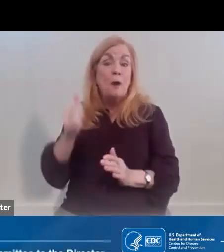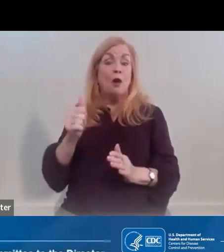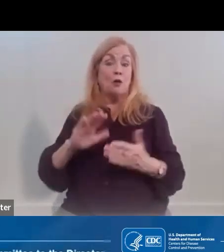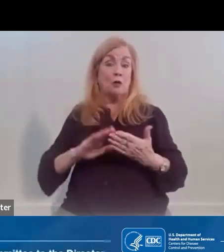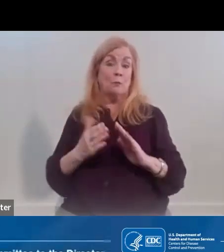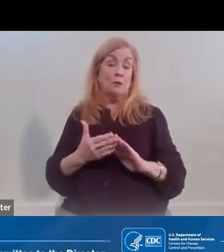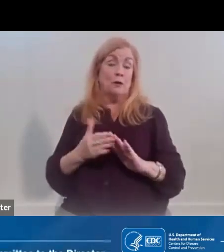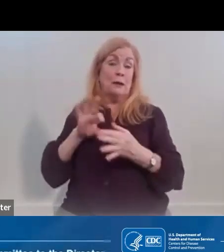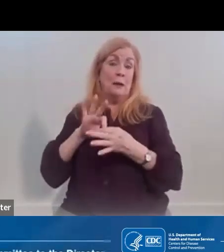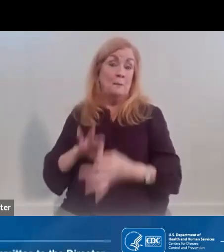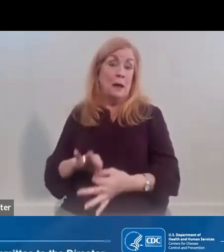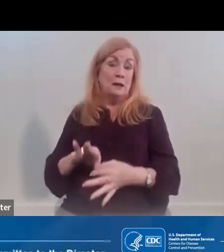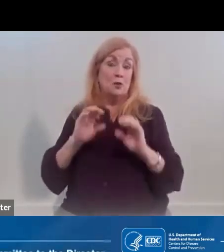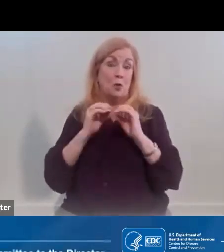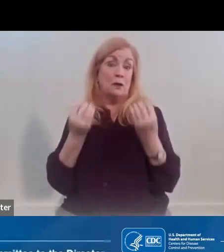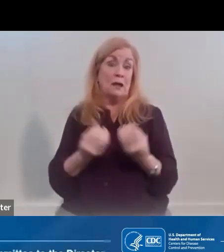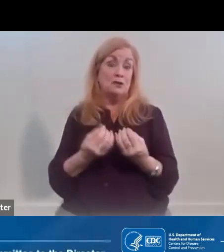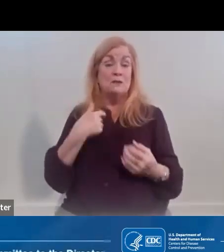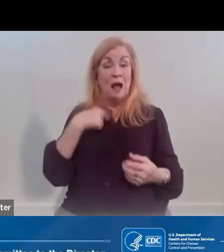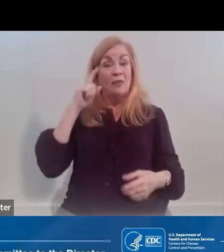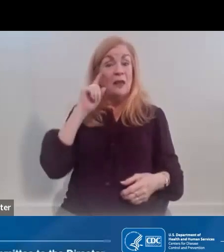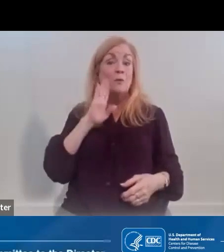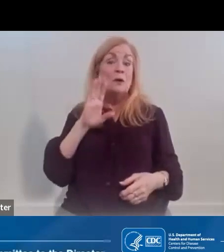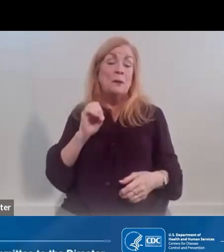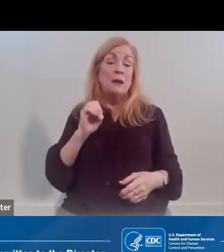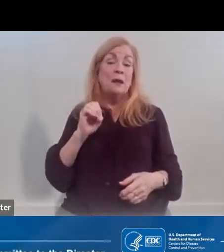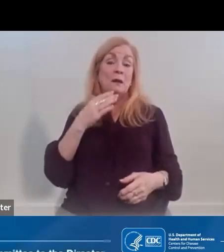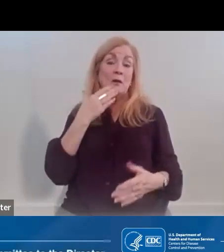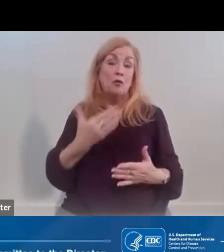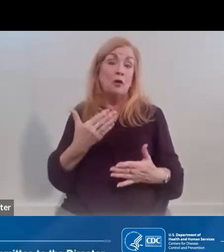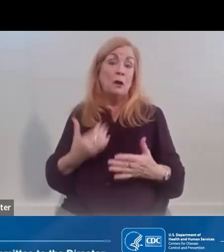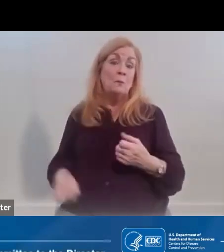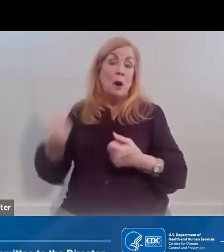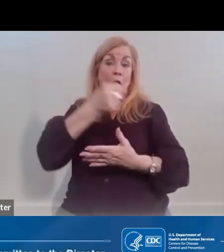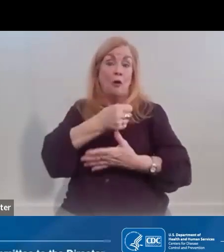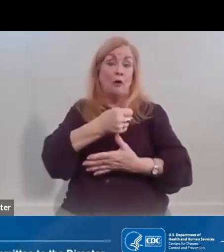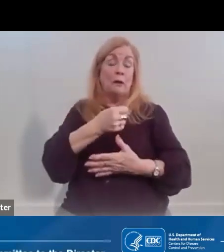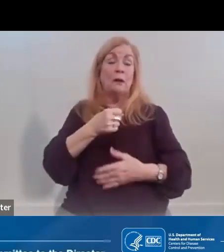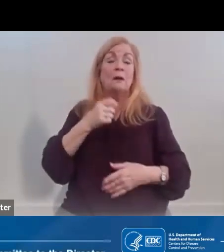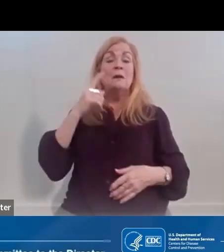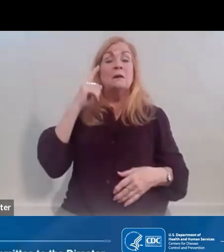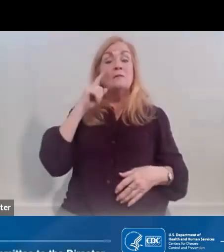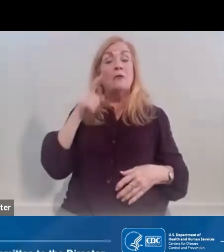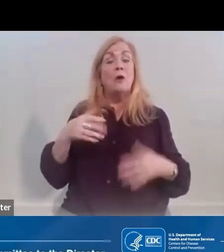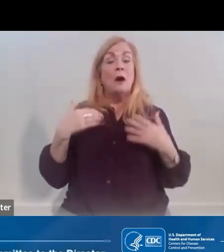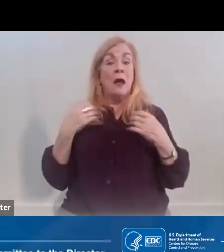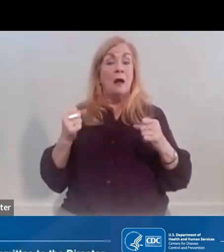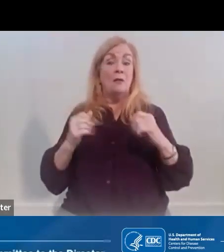a high priority because in the Health Equity Workgroup, that was one of the fundamental issues that people were bringing to us,